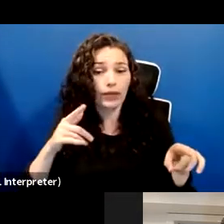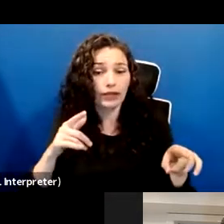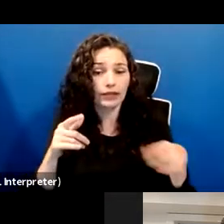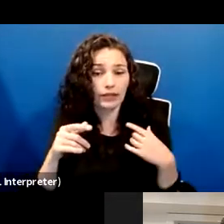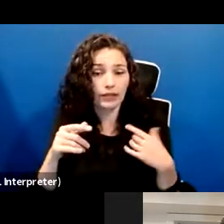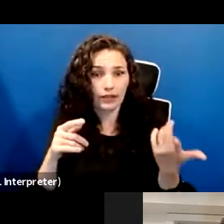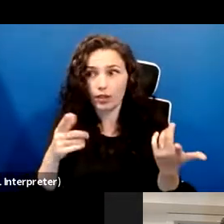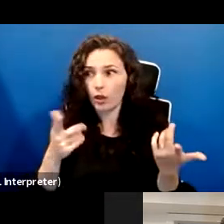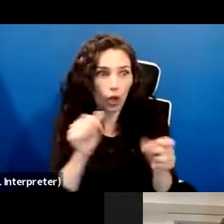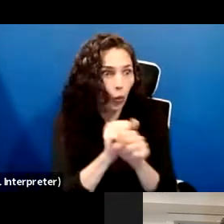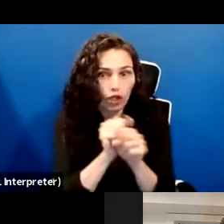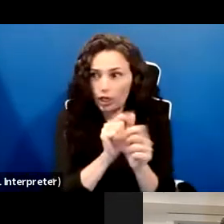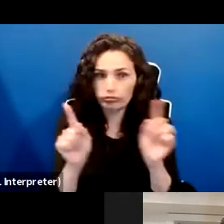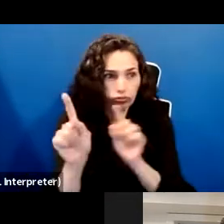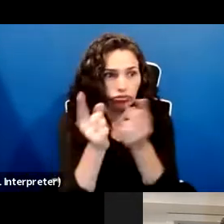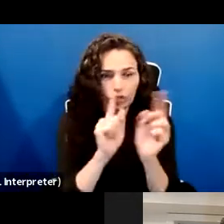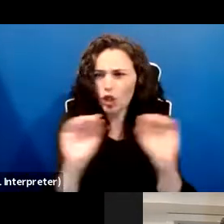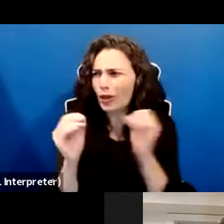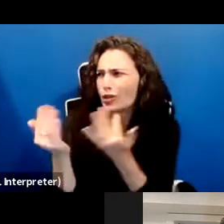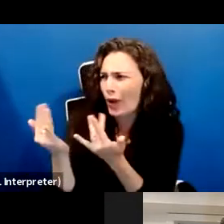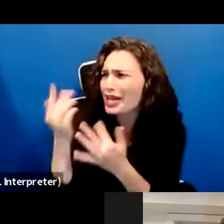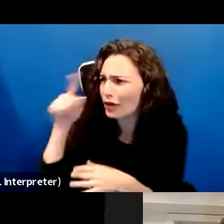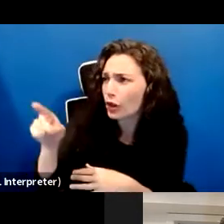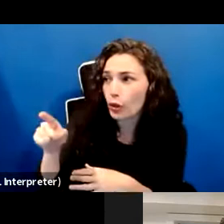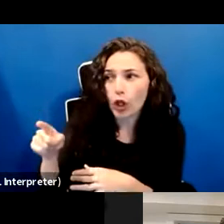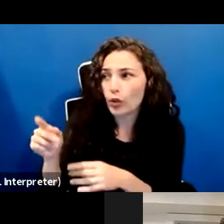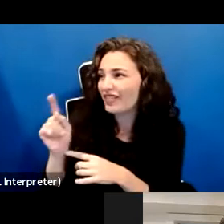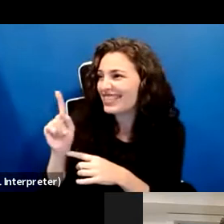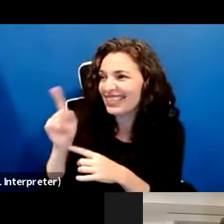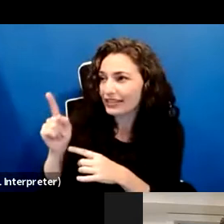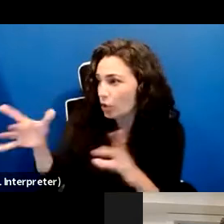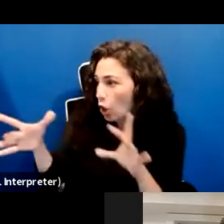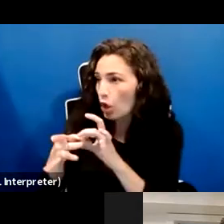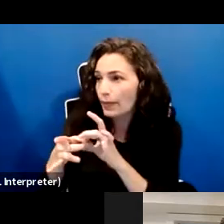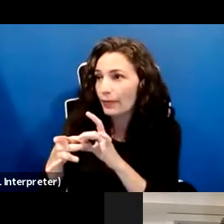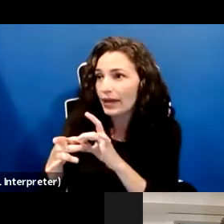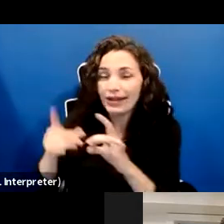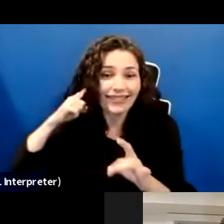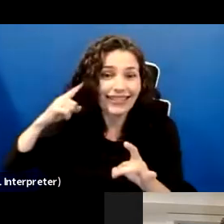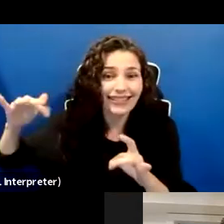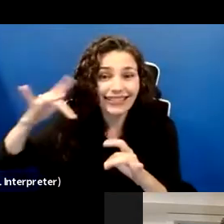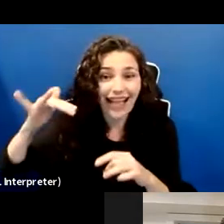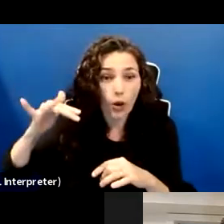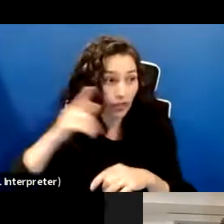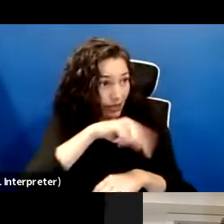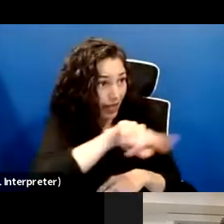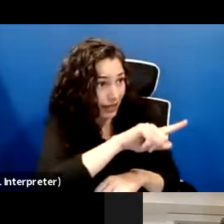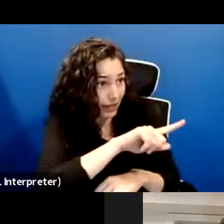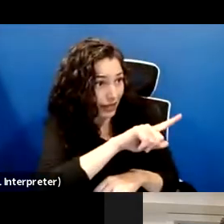So you have literally a few seconds to hook them up to the sound and then see if there's anybody else that's part of the